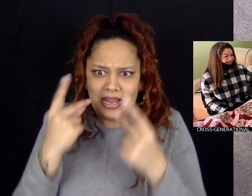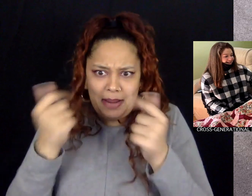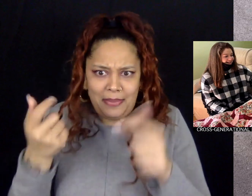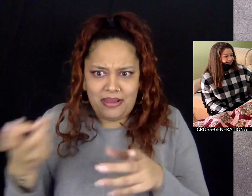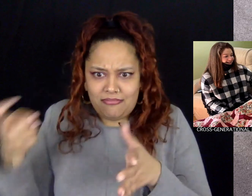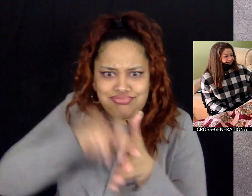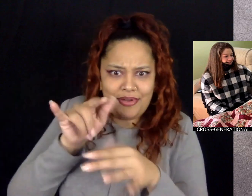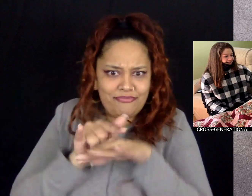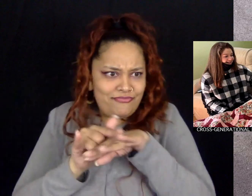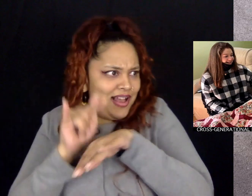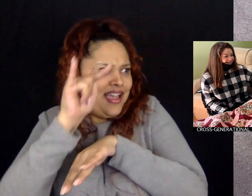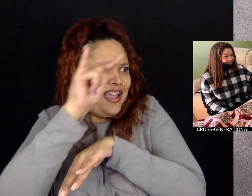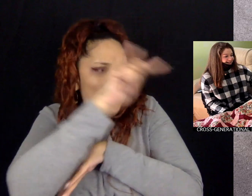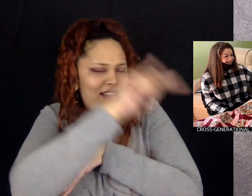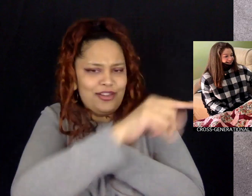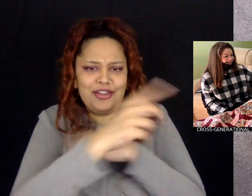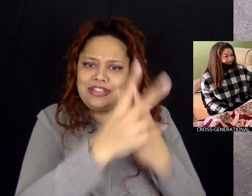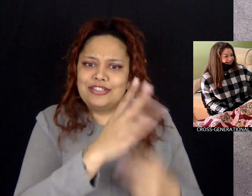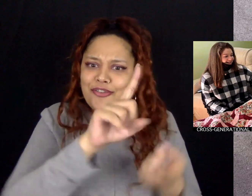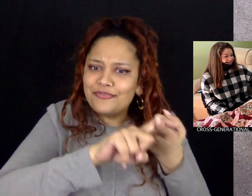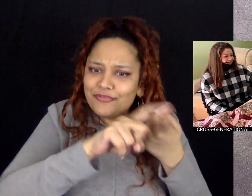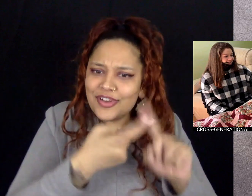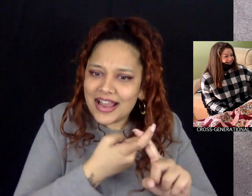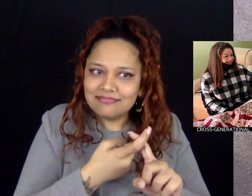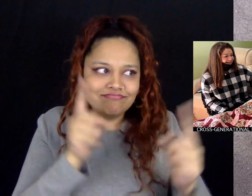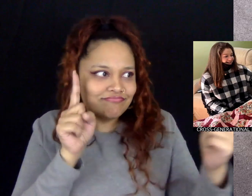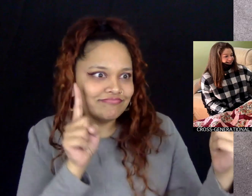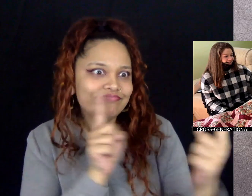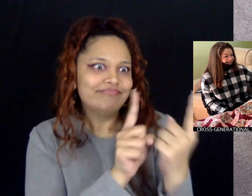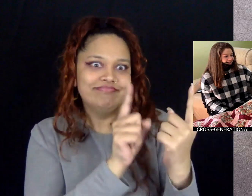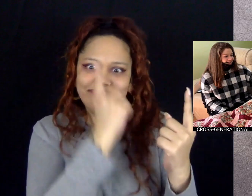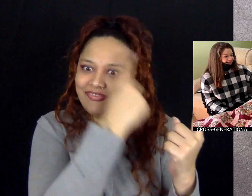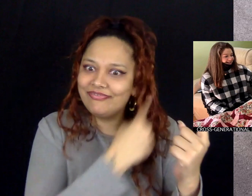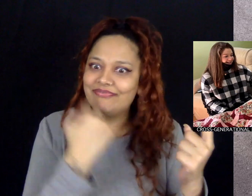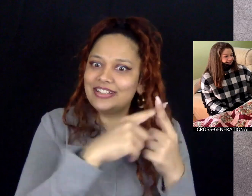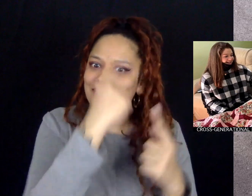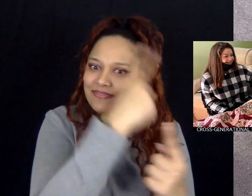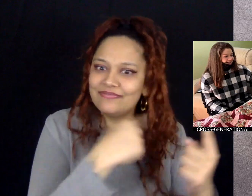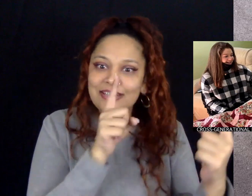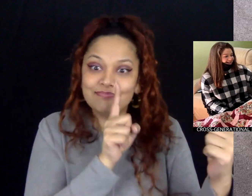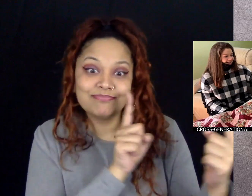so Just immediately jumped on a plane to meet her friend face-to-face for the first time